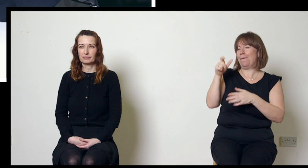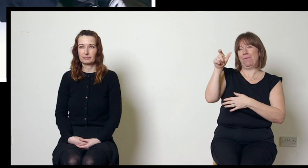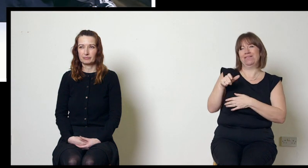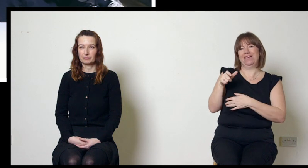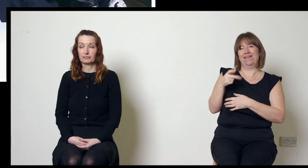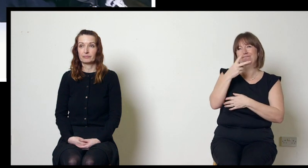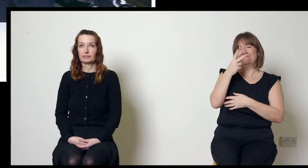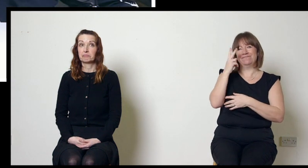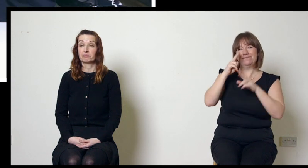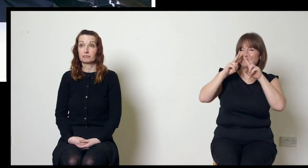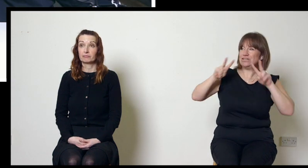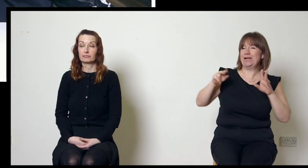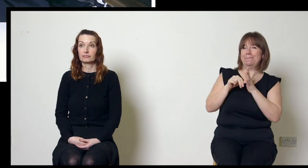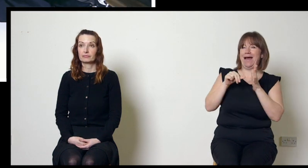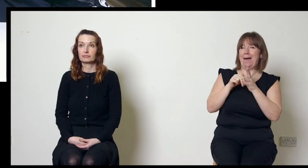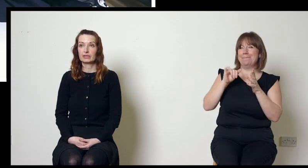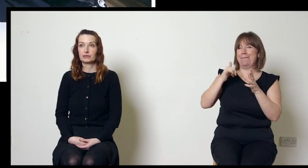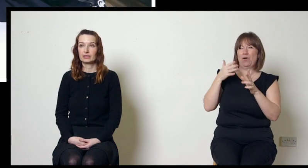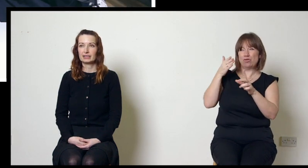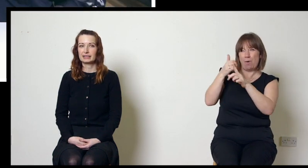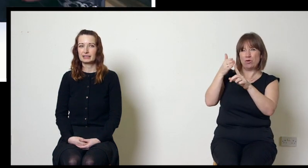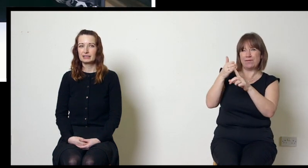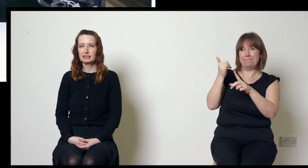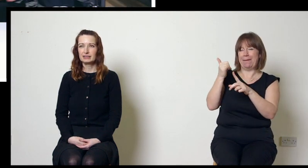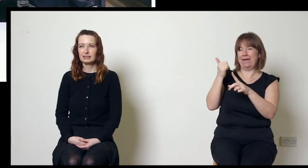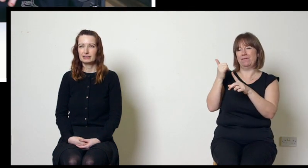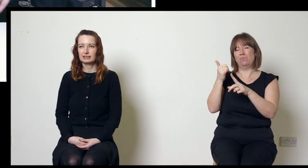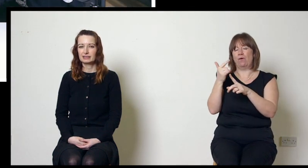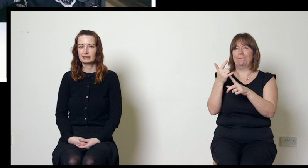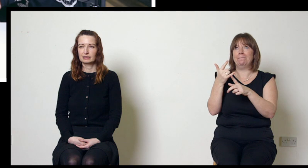They probably, well possibly could because of the carpet being different. But yeah, things like that